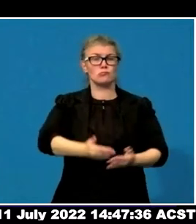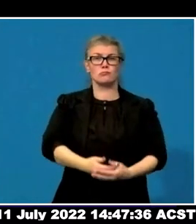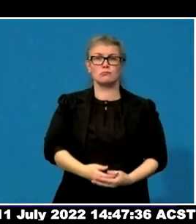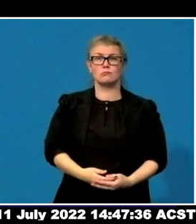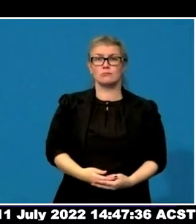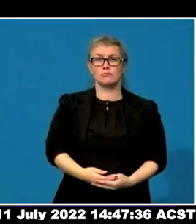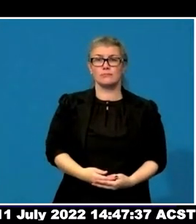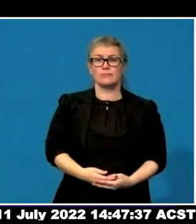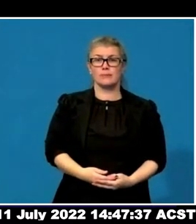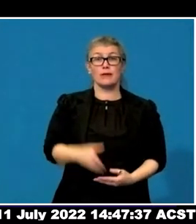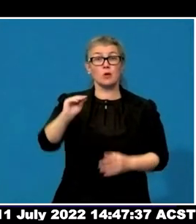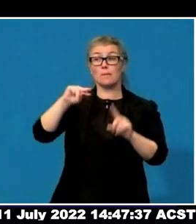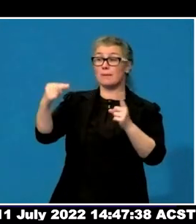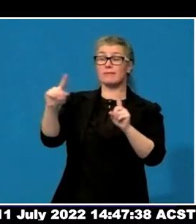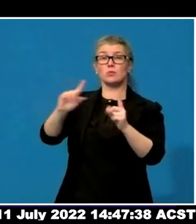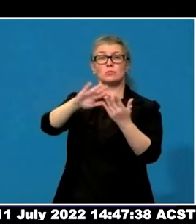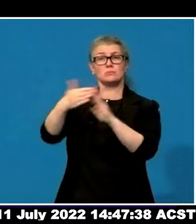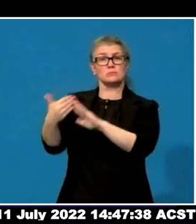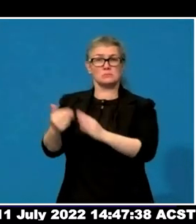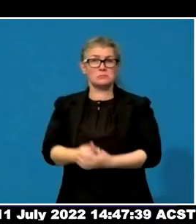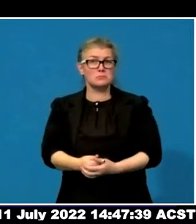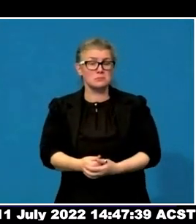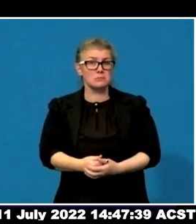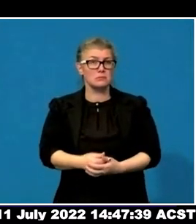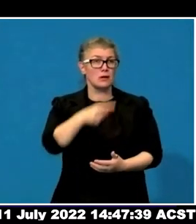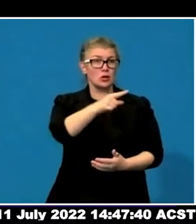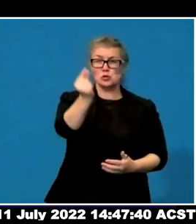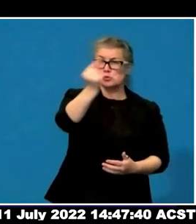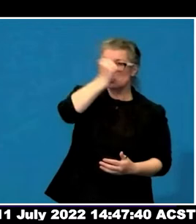The expectation placed on Aboriginal people are that they are going to conform to this